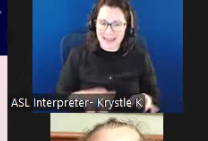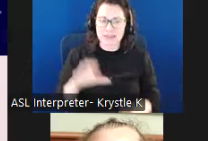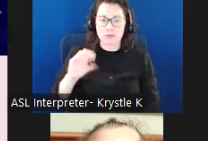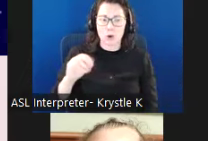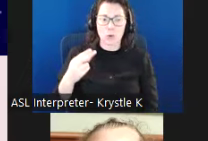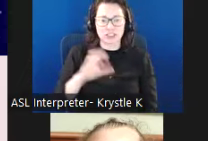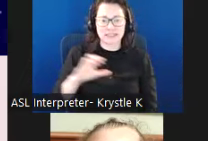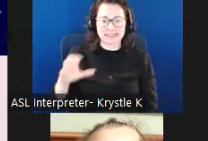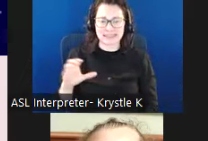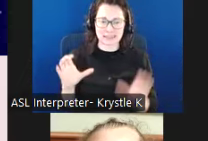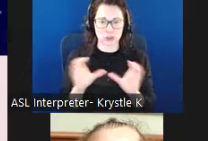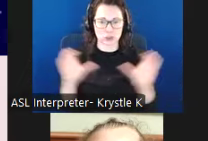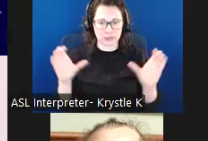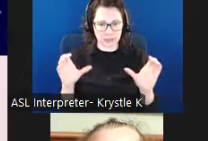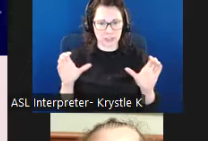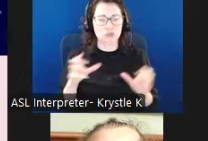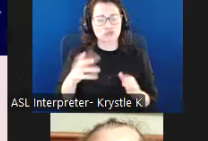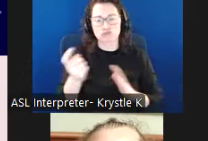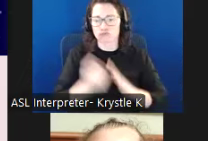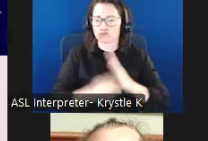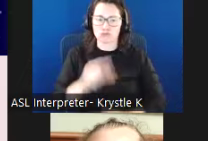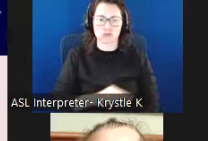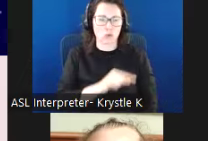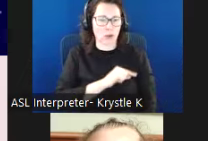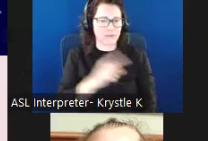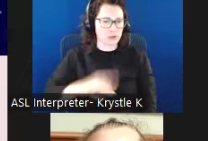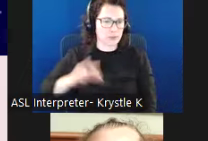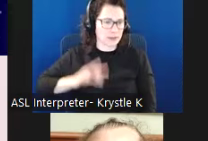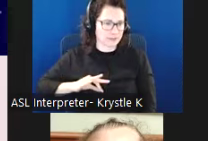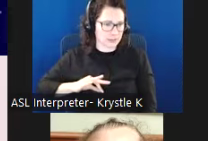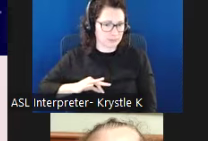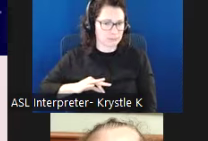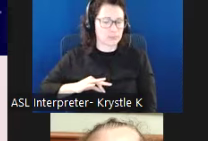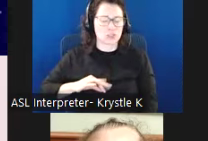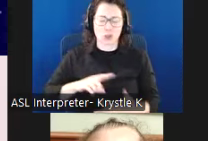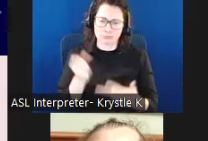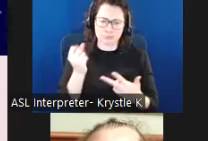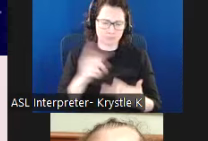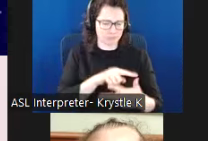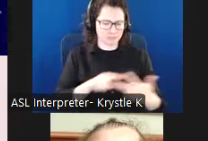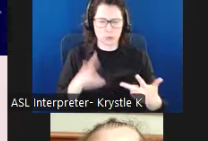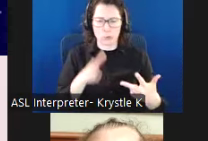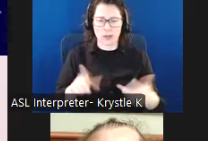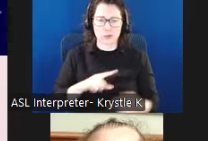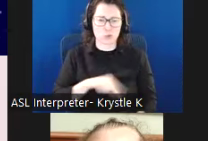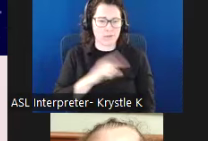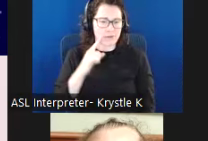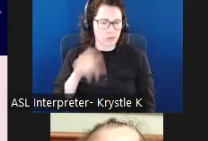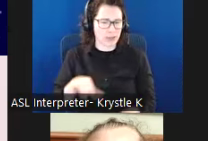certification, you automatically qualify for the benefit. So, there's multiple